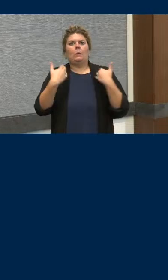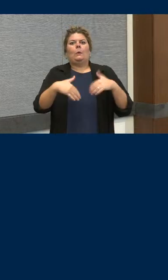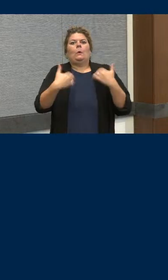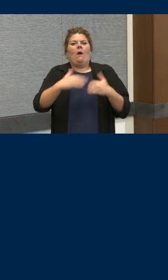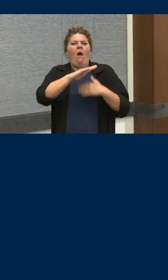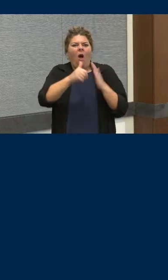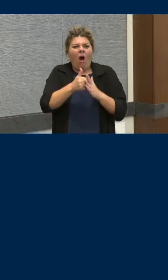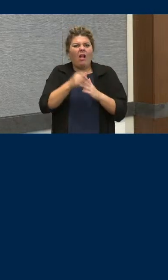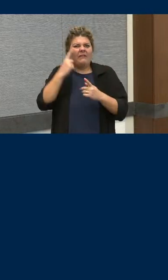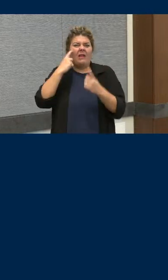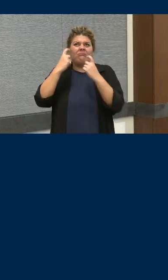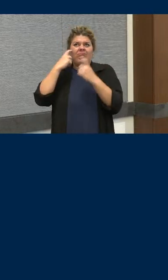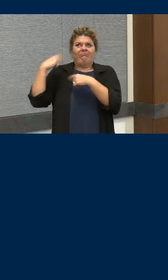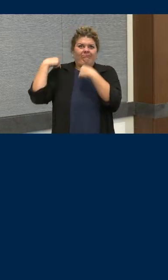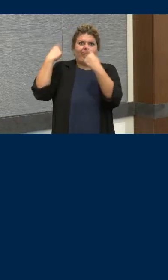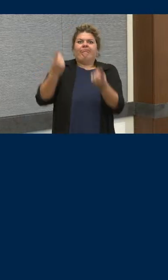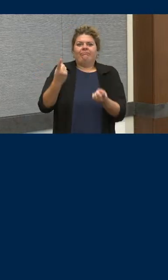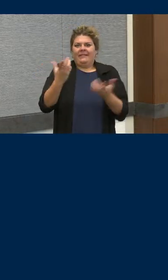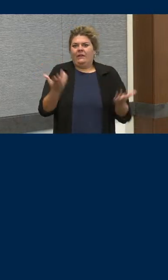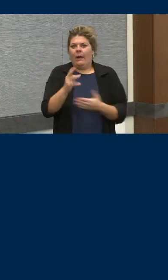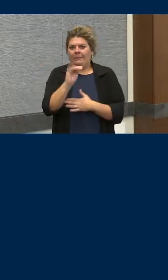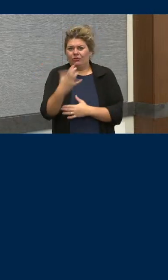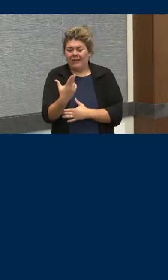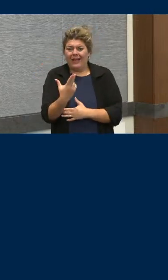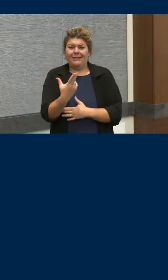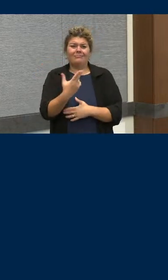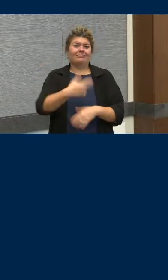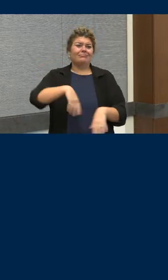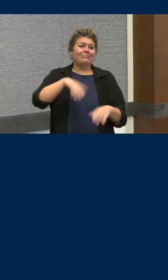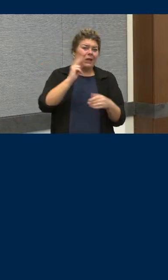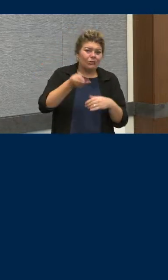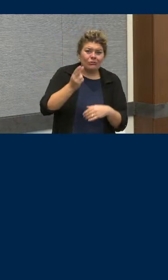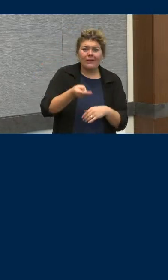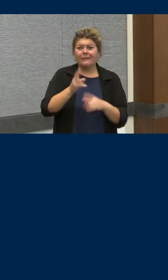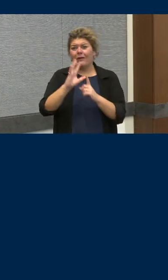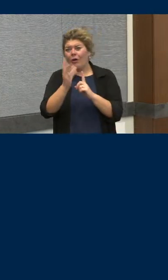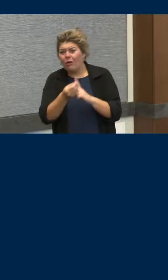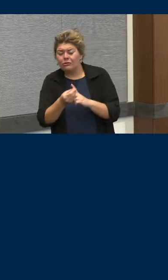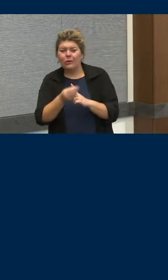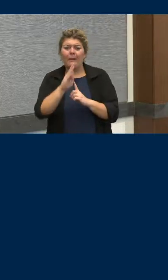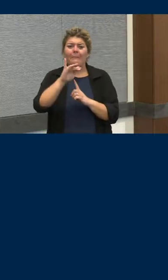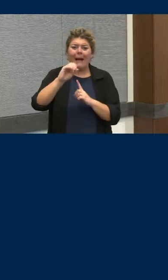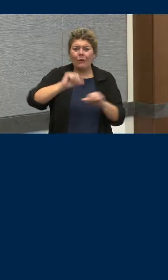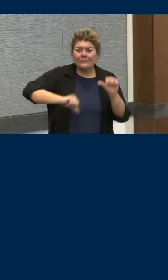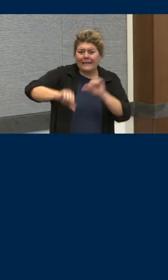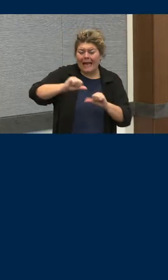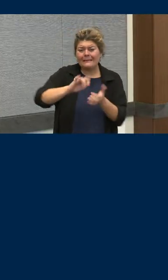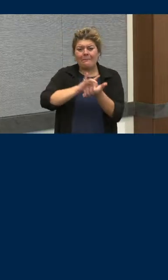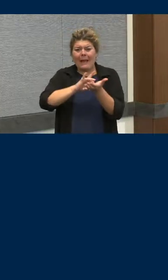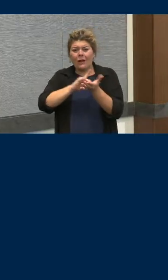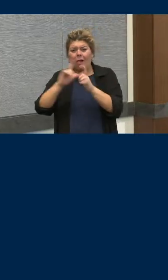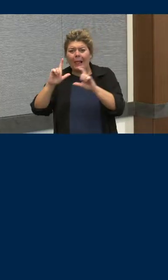Michigan spanning history and culture, bioscience, and medical